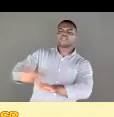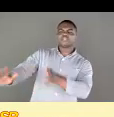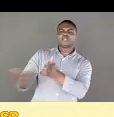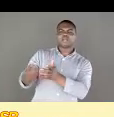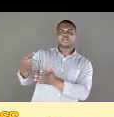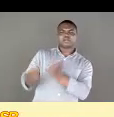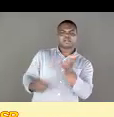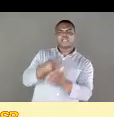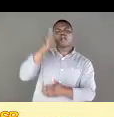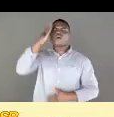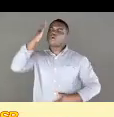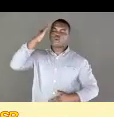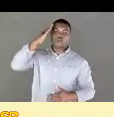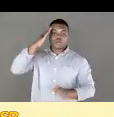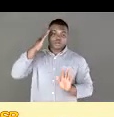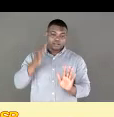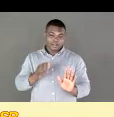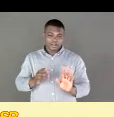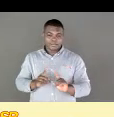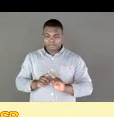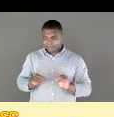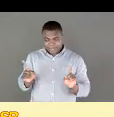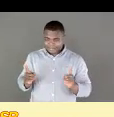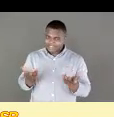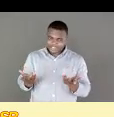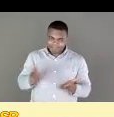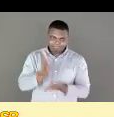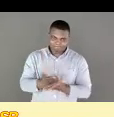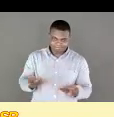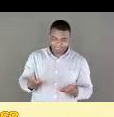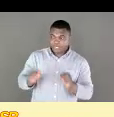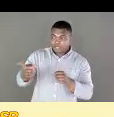And this is done by meeting the administrative requirements, for example,